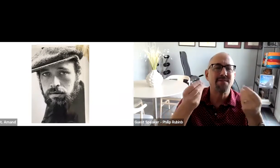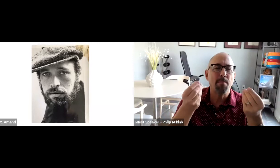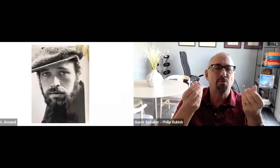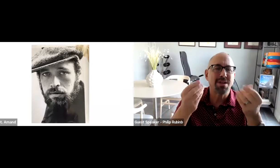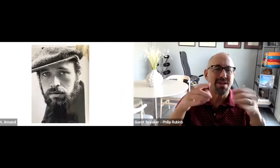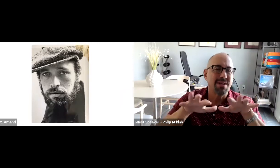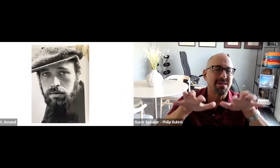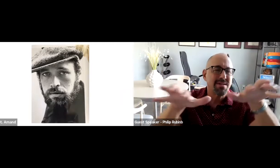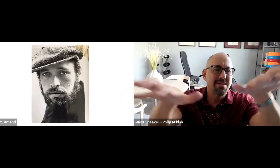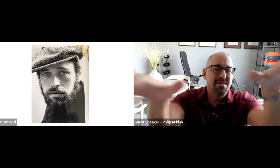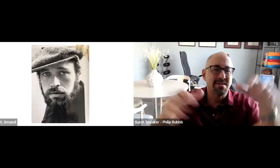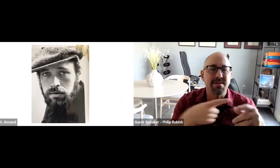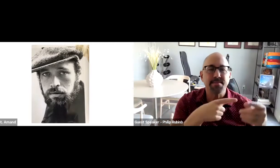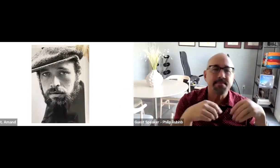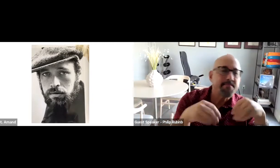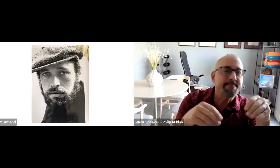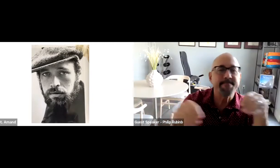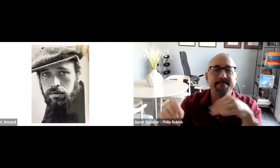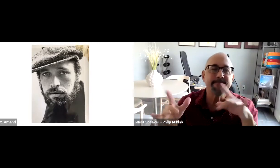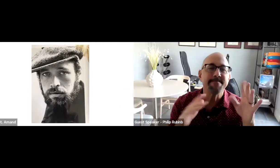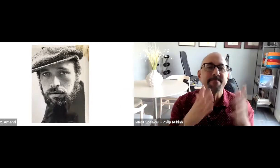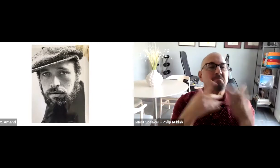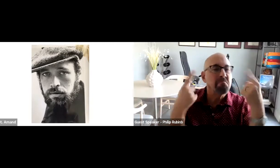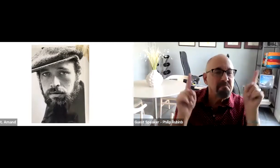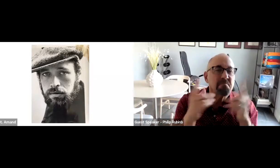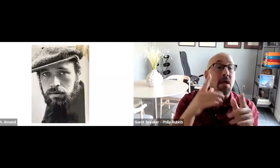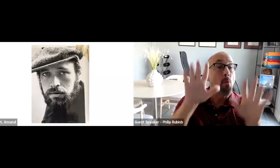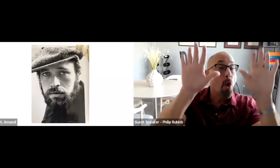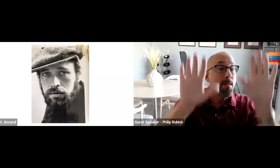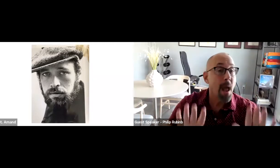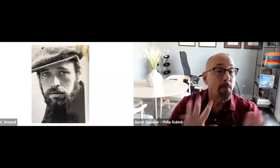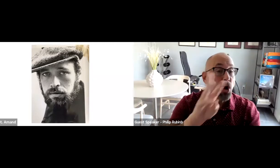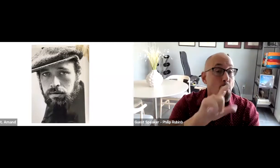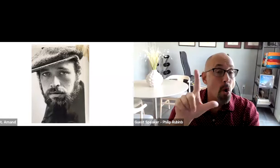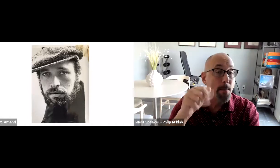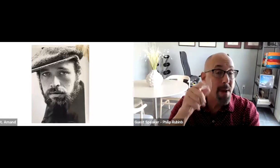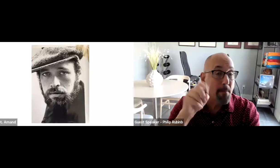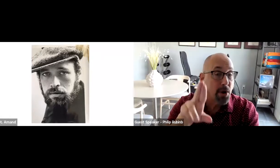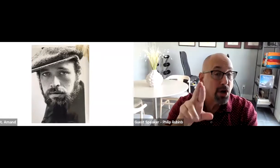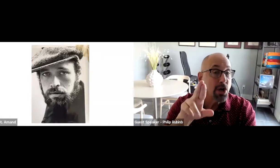in New York, they have the fabric factories there, and they would make it by the bolt,